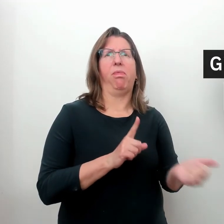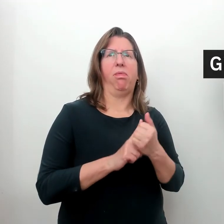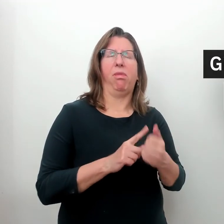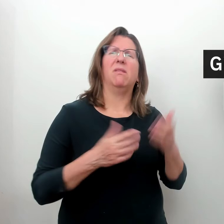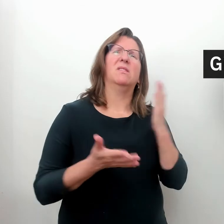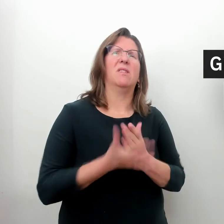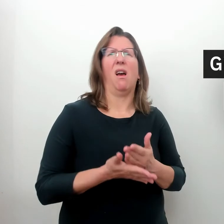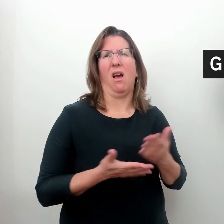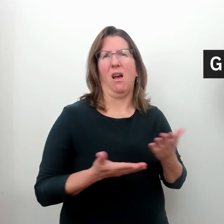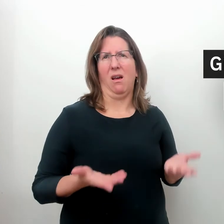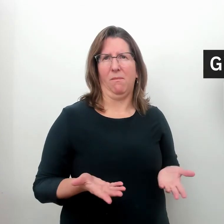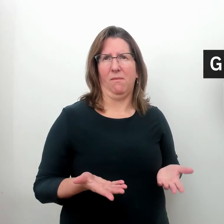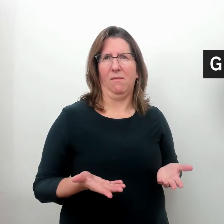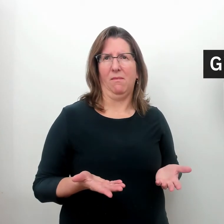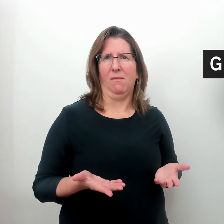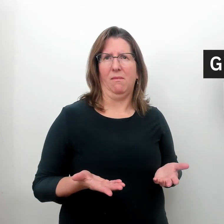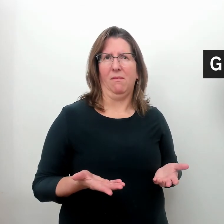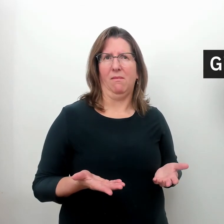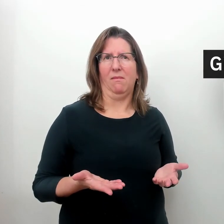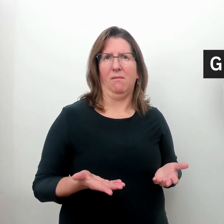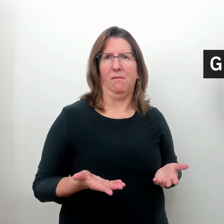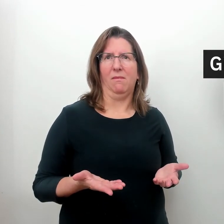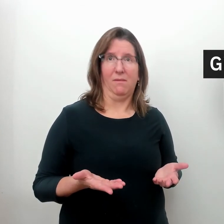Meaning, 'I don't believe you' or 'I don't believe that.'